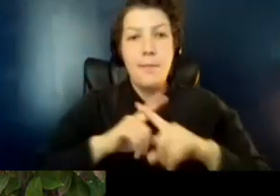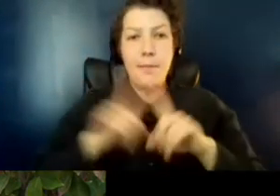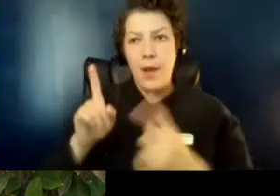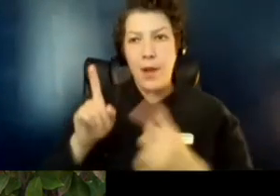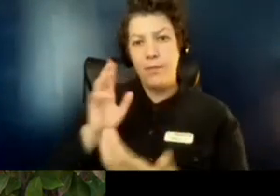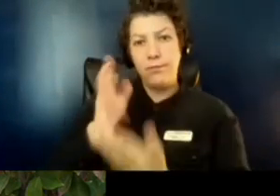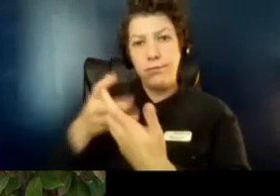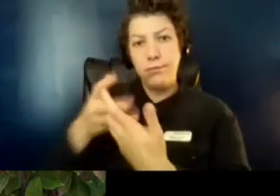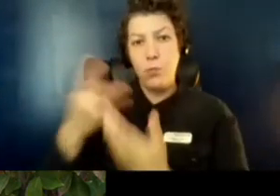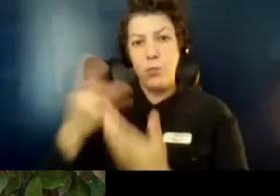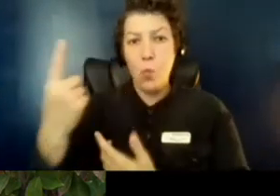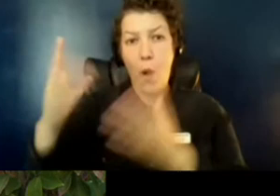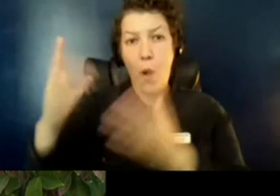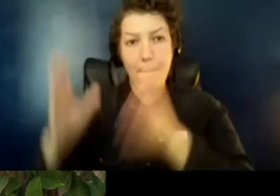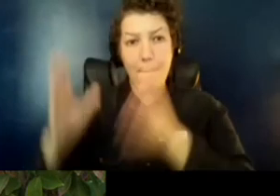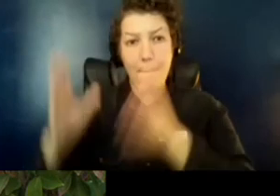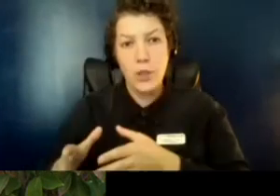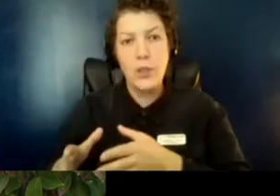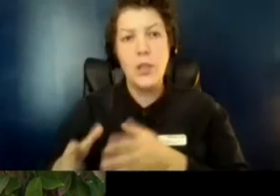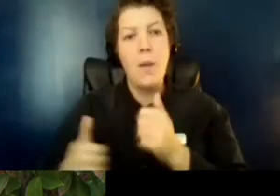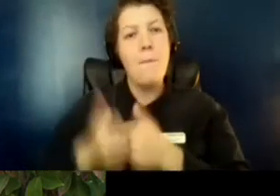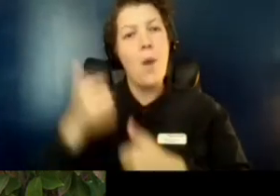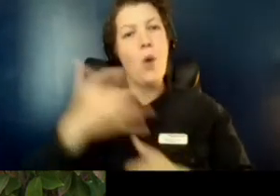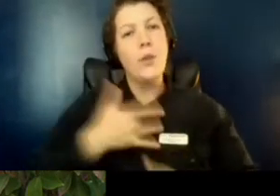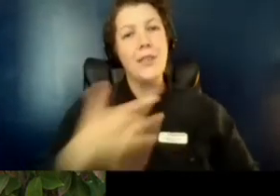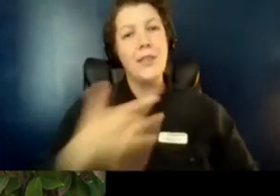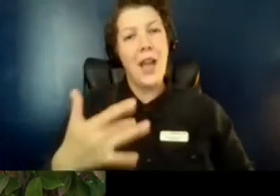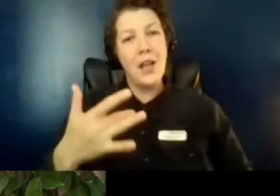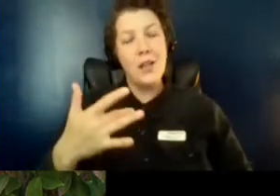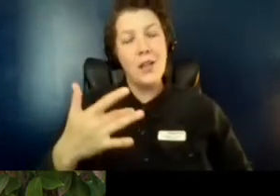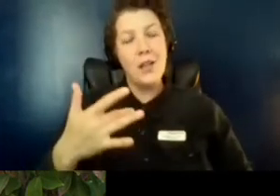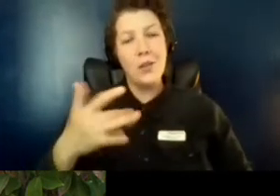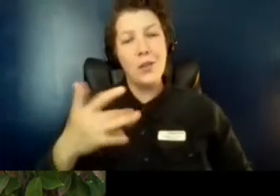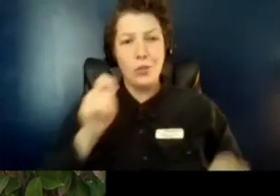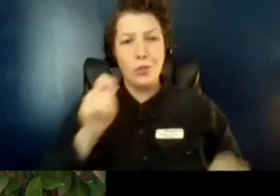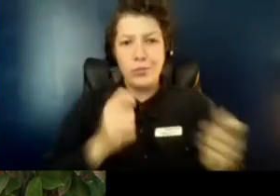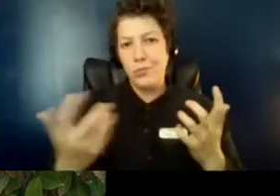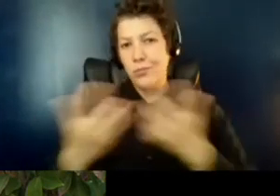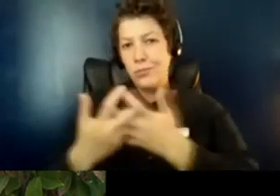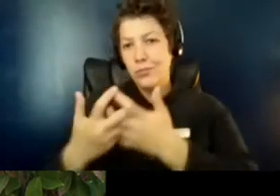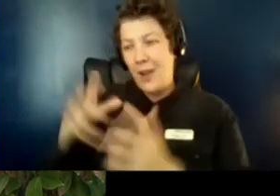you're saying is one area where this is prevalent right now I think is in languages. So most